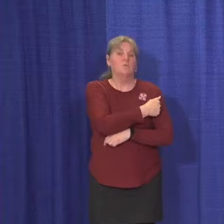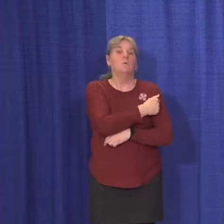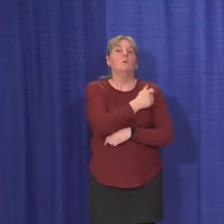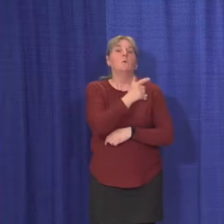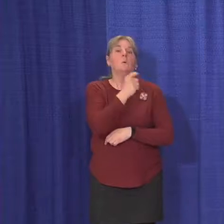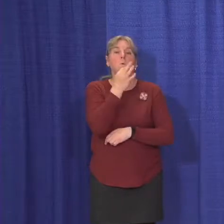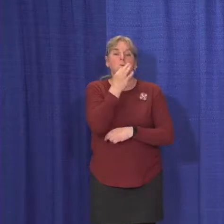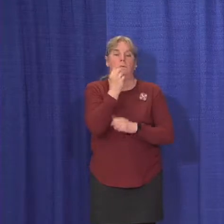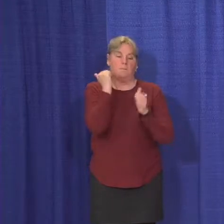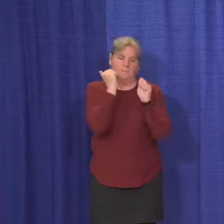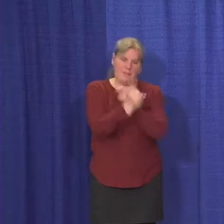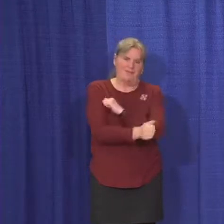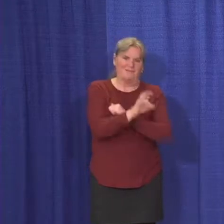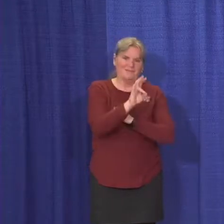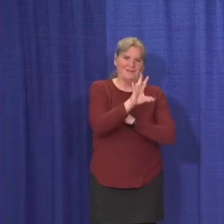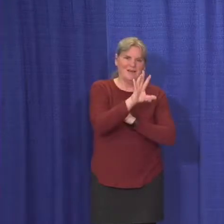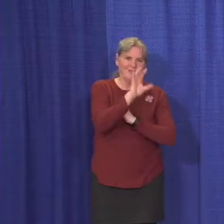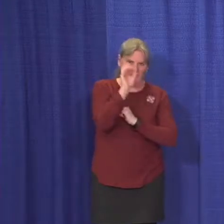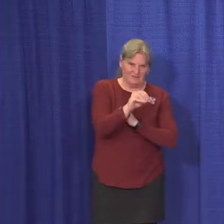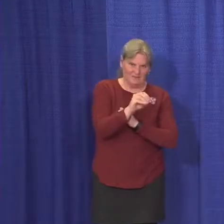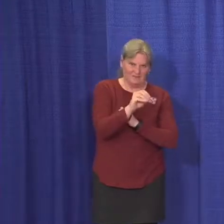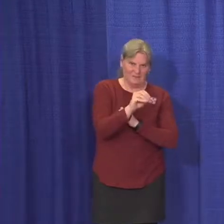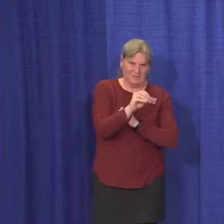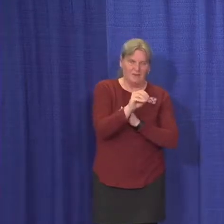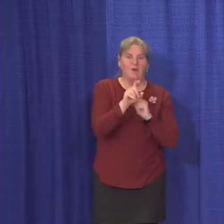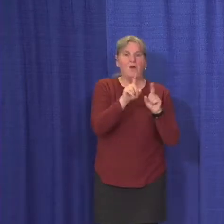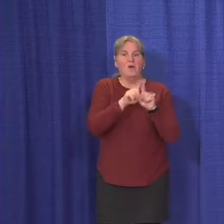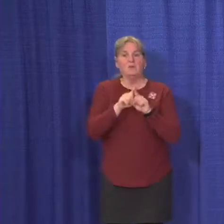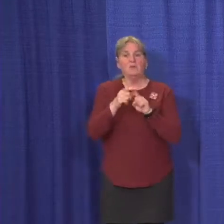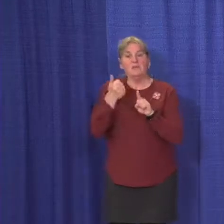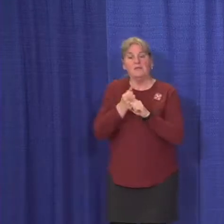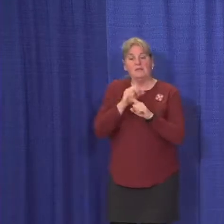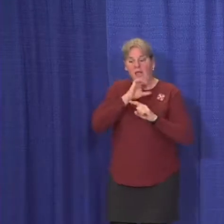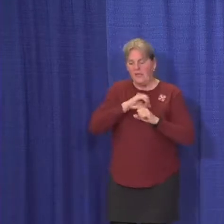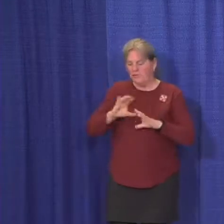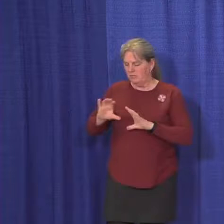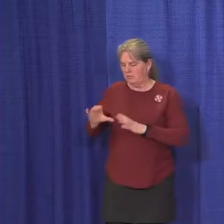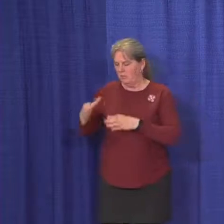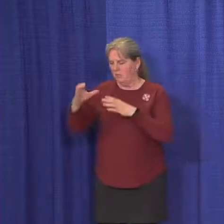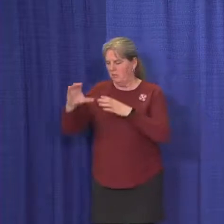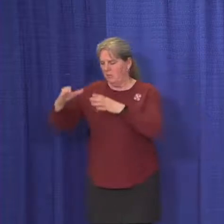we will get past 75 percent soon and each age group continues to